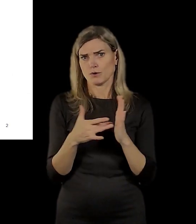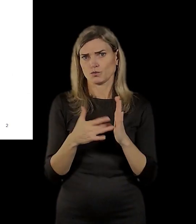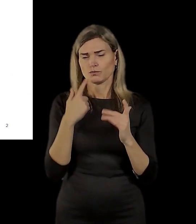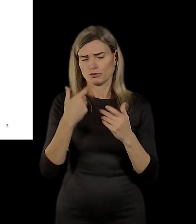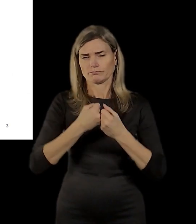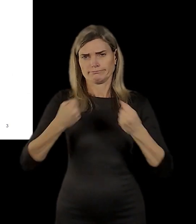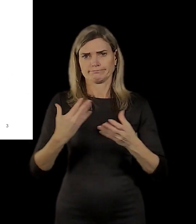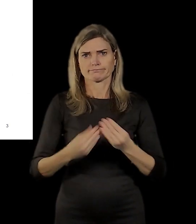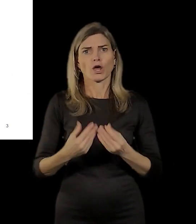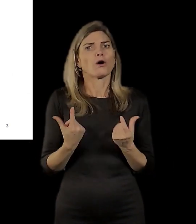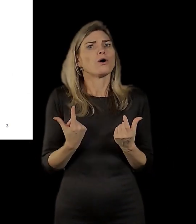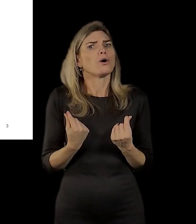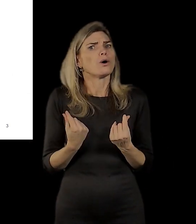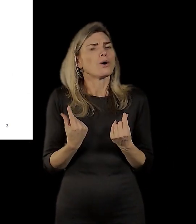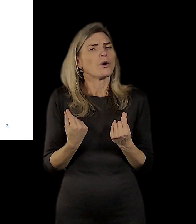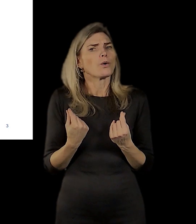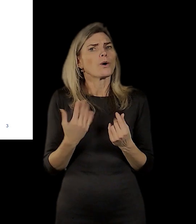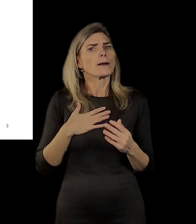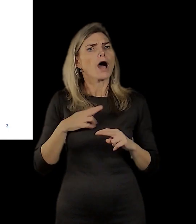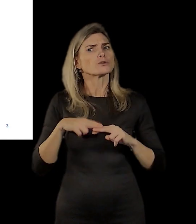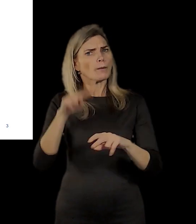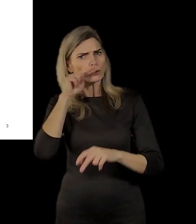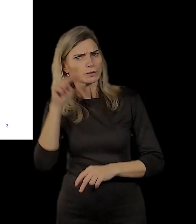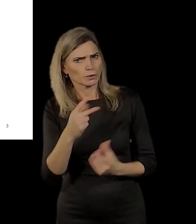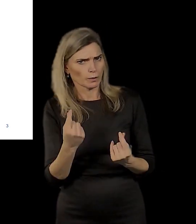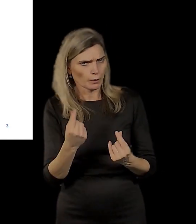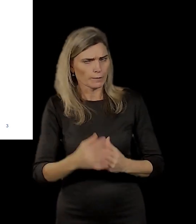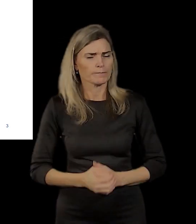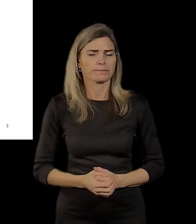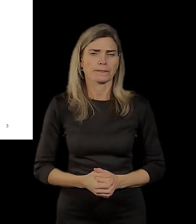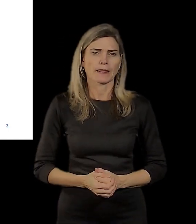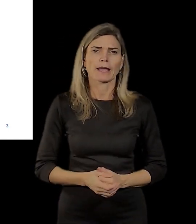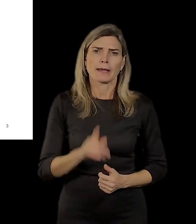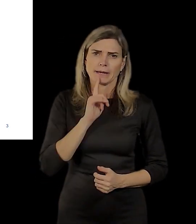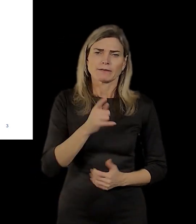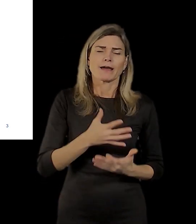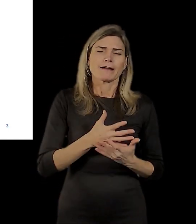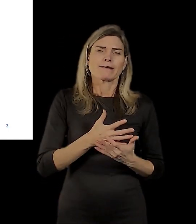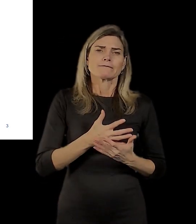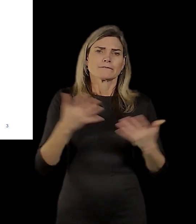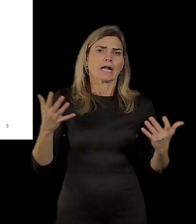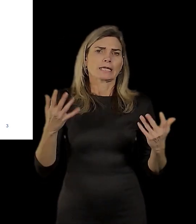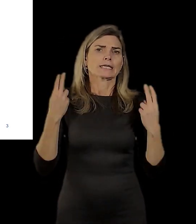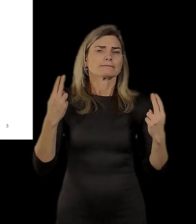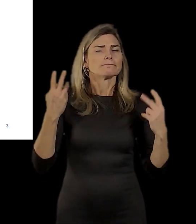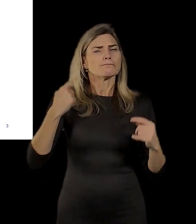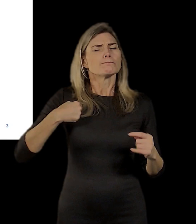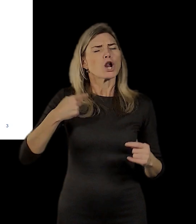a moment ago, is water. And in this project we are working with several types of solutions.